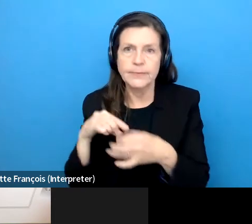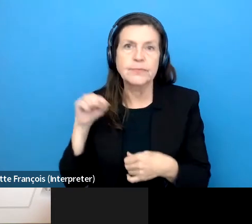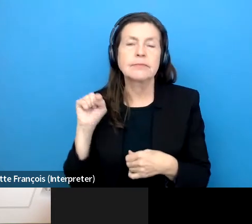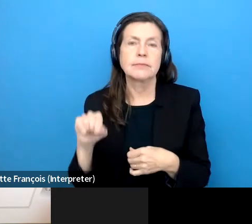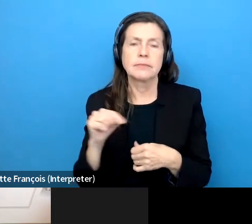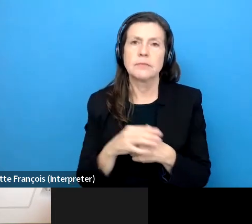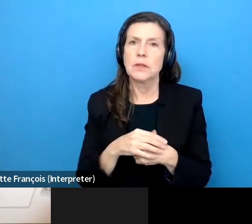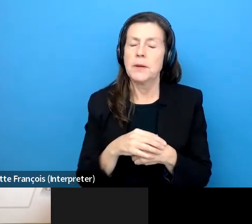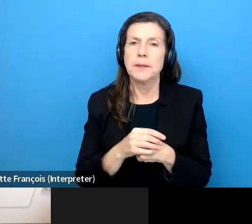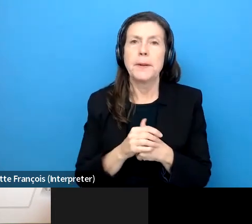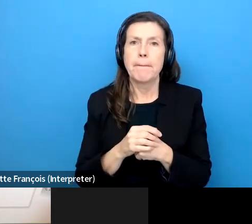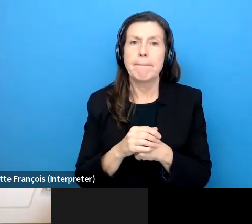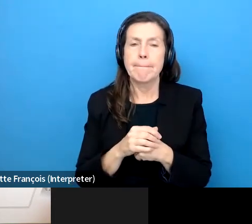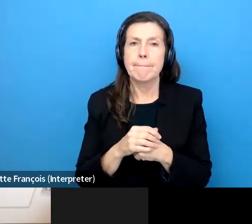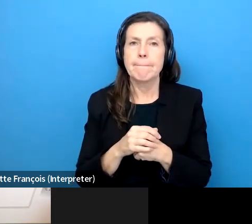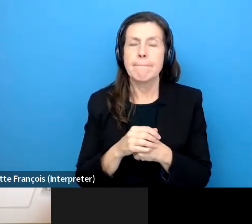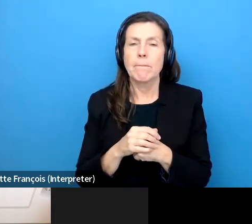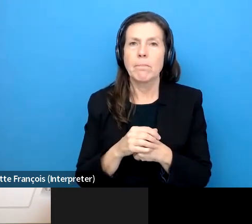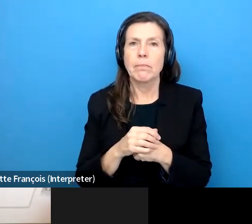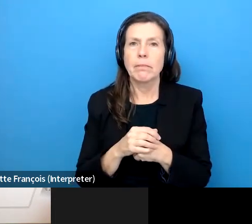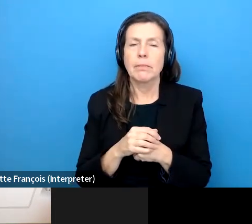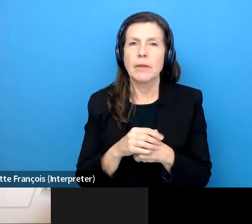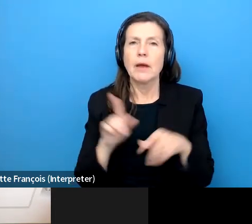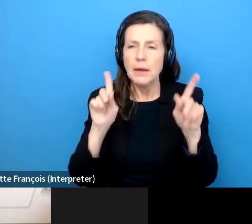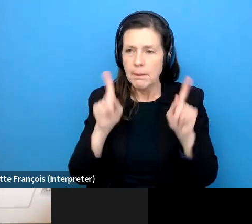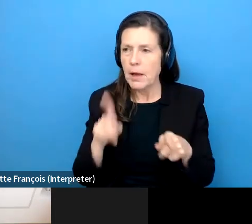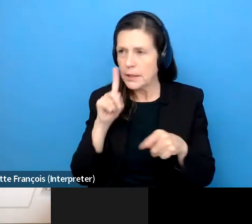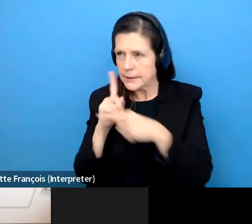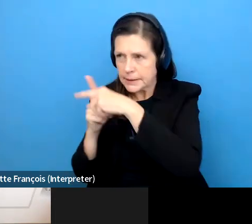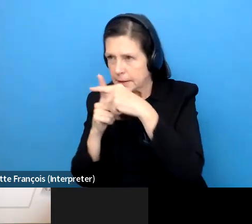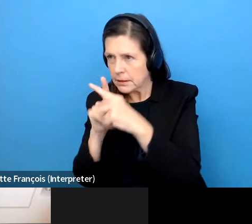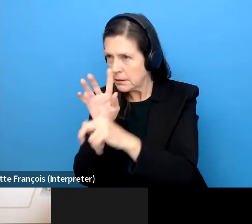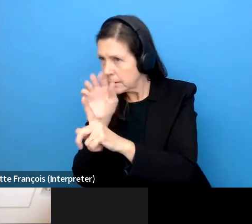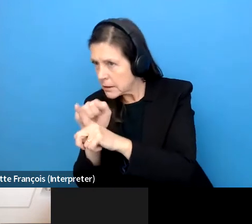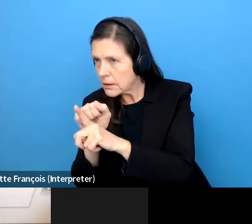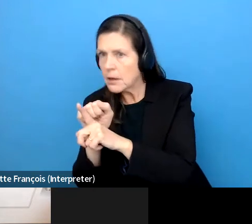where there are special risks: in hostess bars, industrial estates